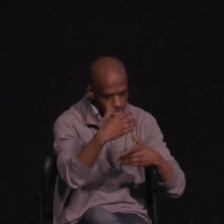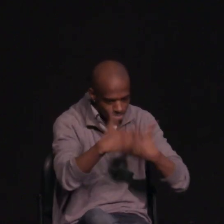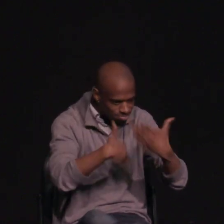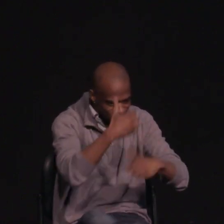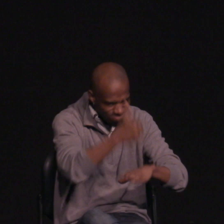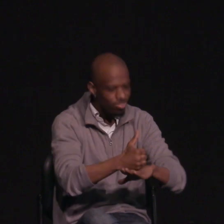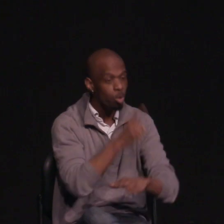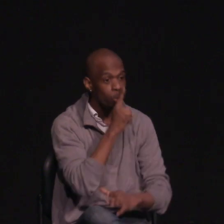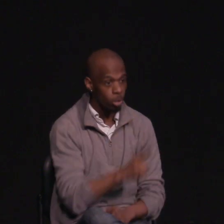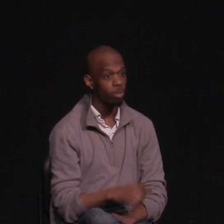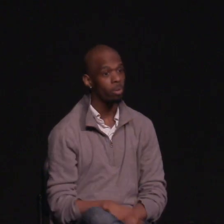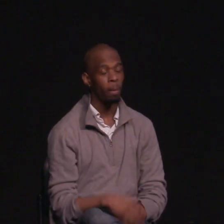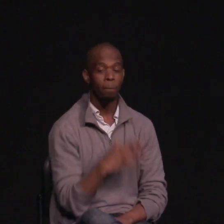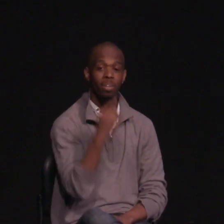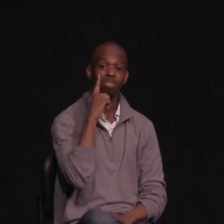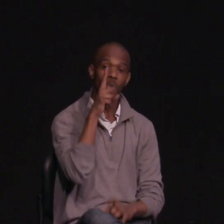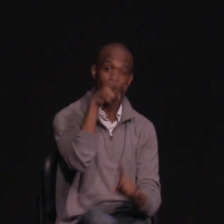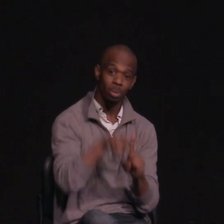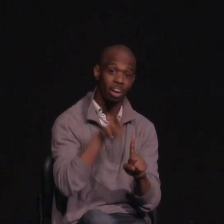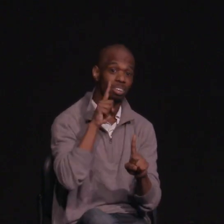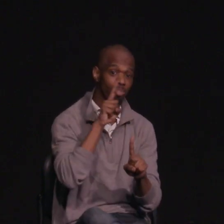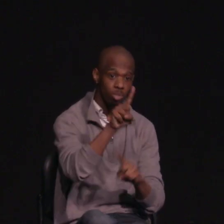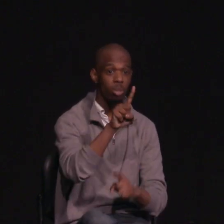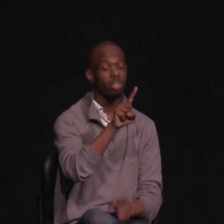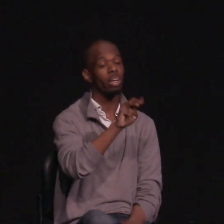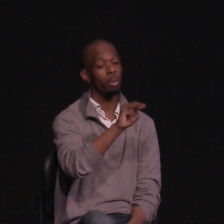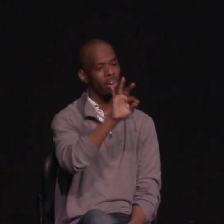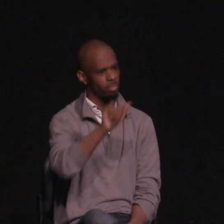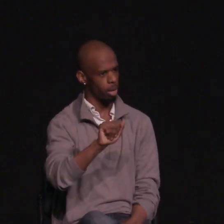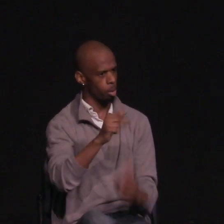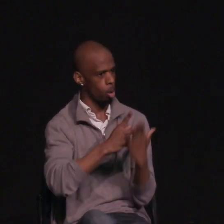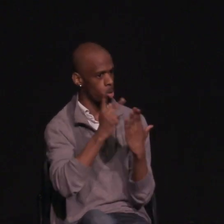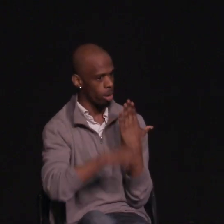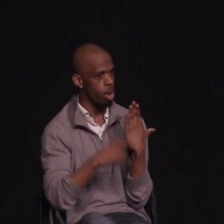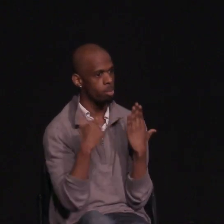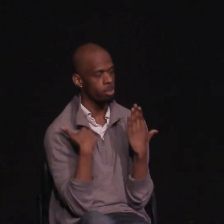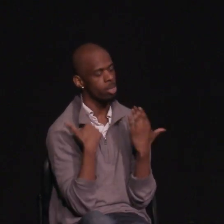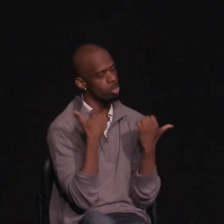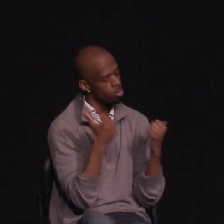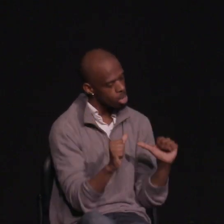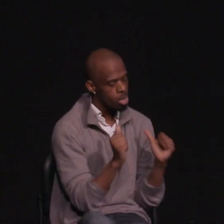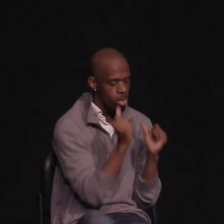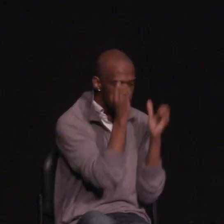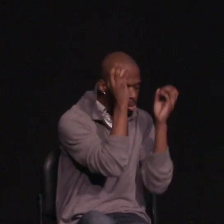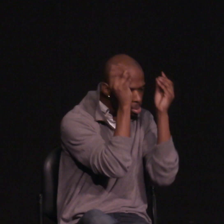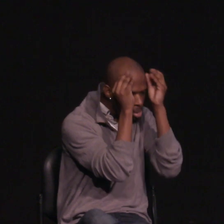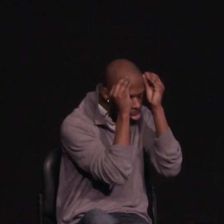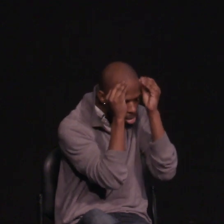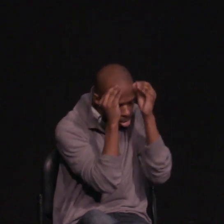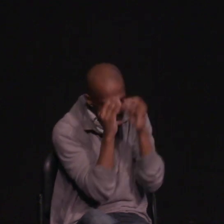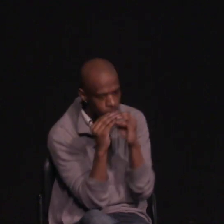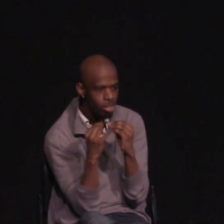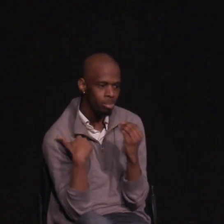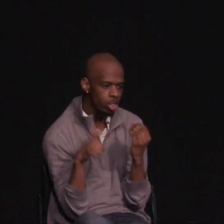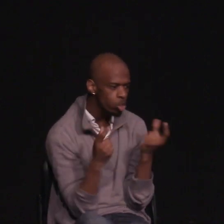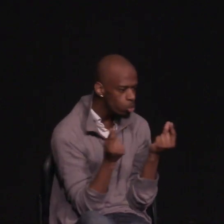a studio visit after I talked myself out of it one week before the application was due.